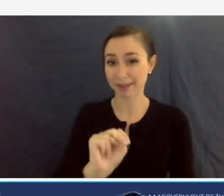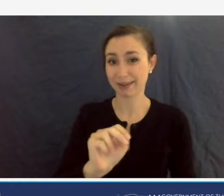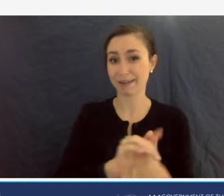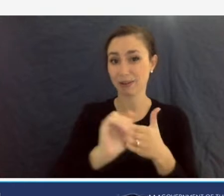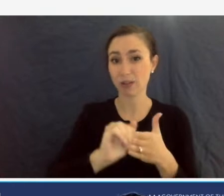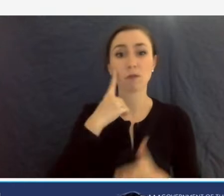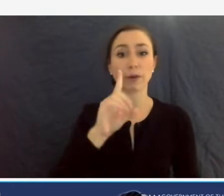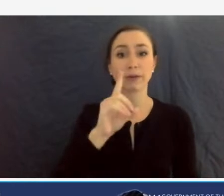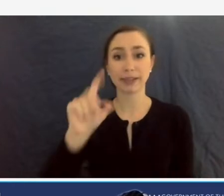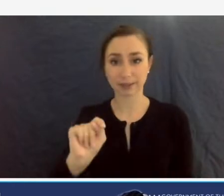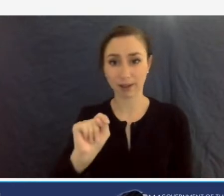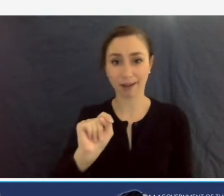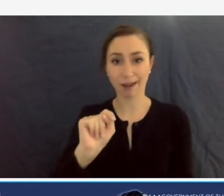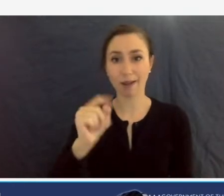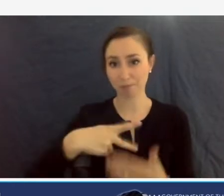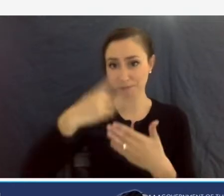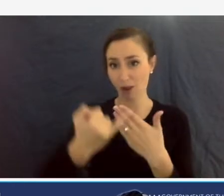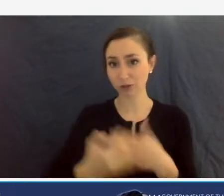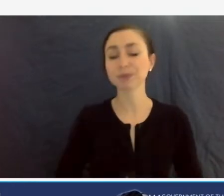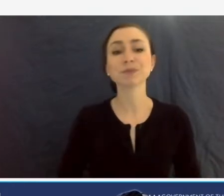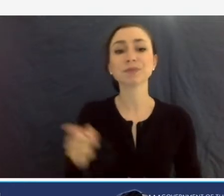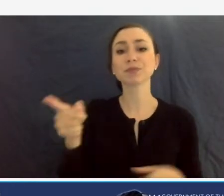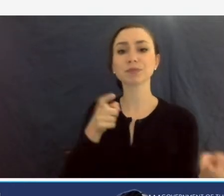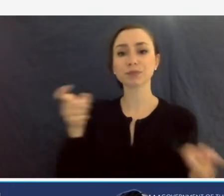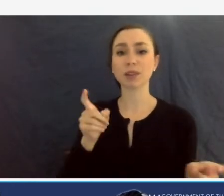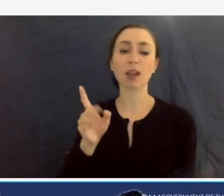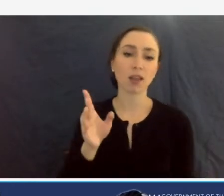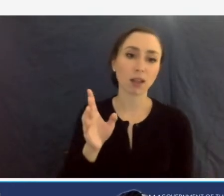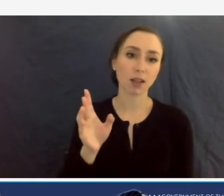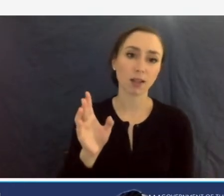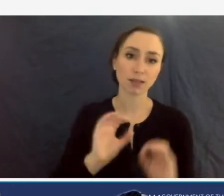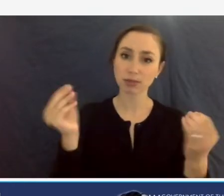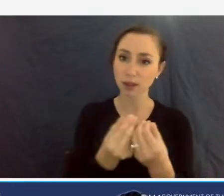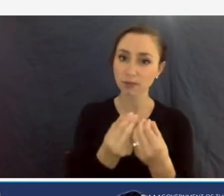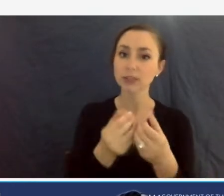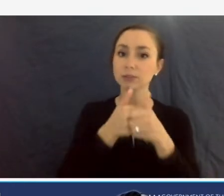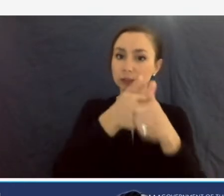ms valentine manages the office of assurance and compliance division which ensures financial